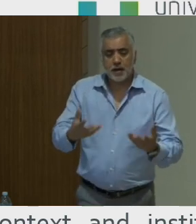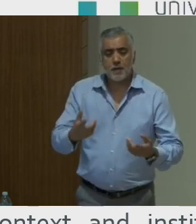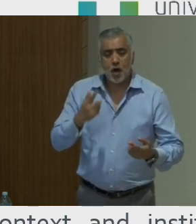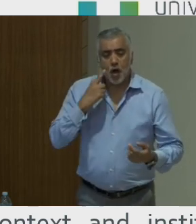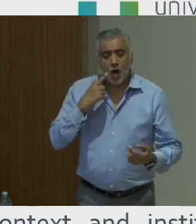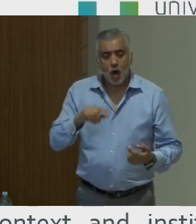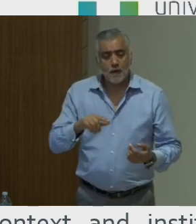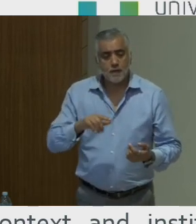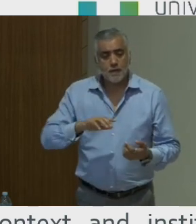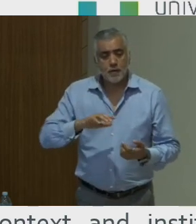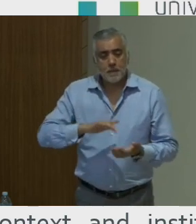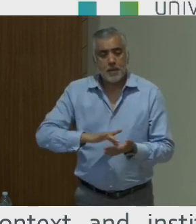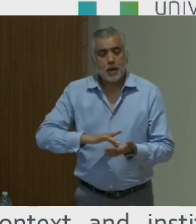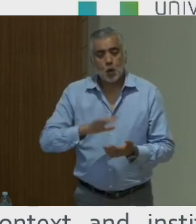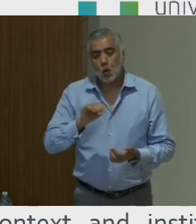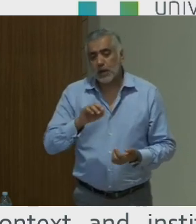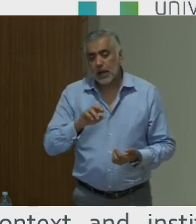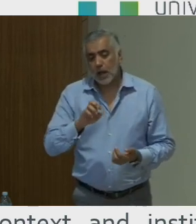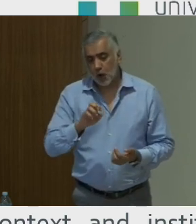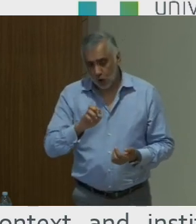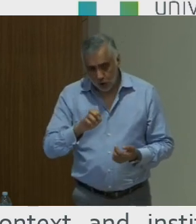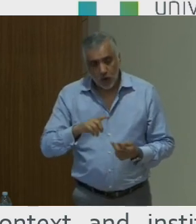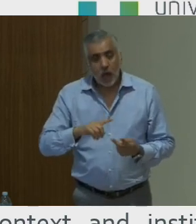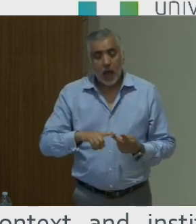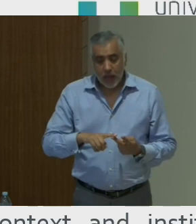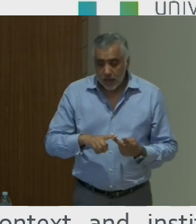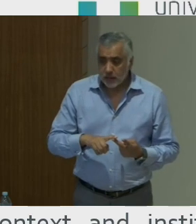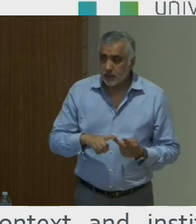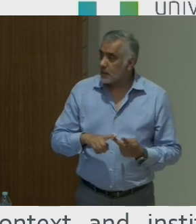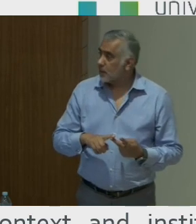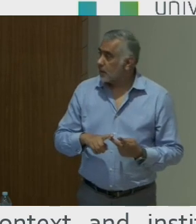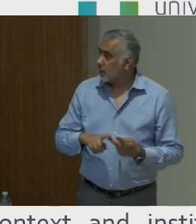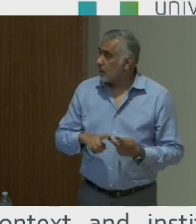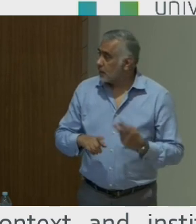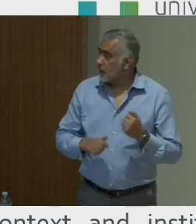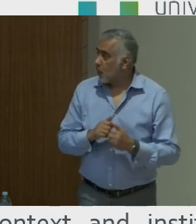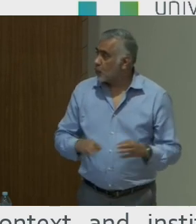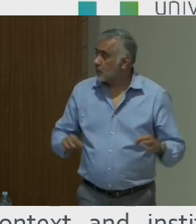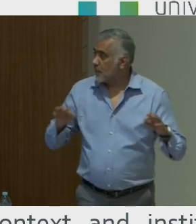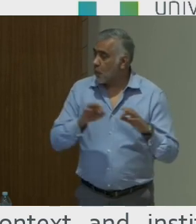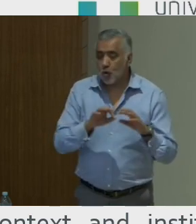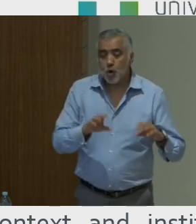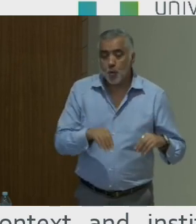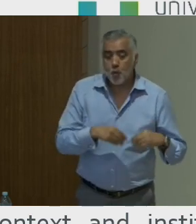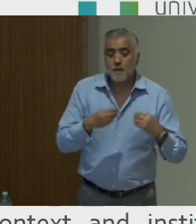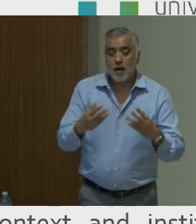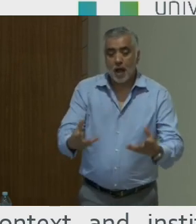hospitals worldwide and is the most important provider of institutional care